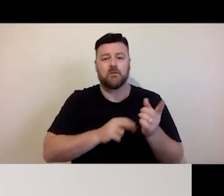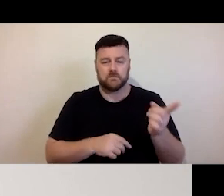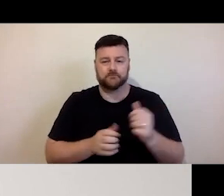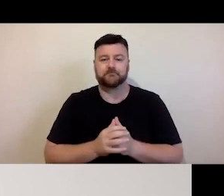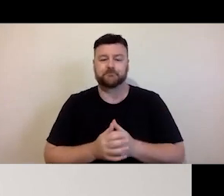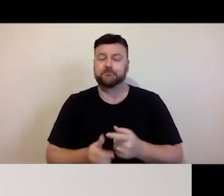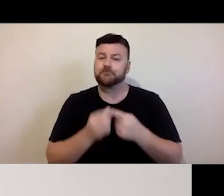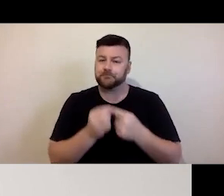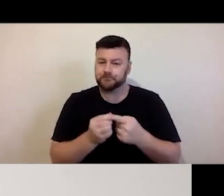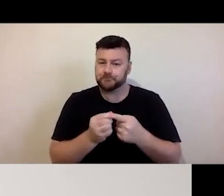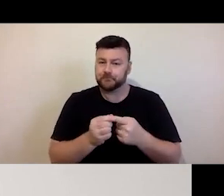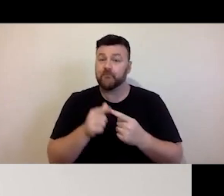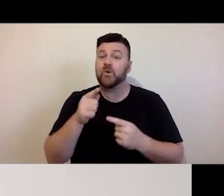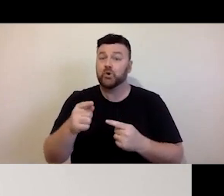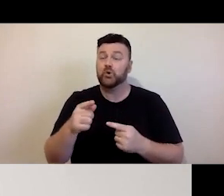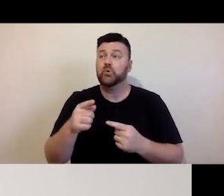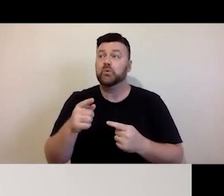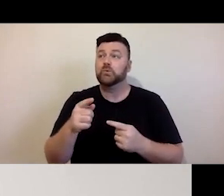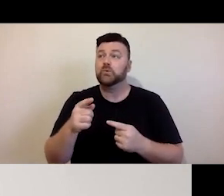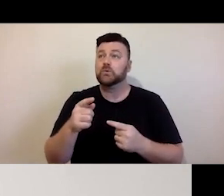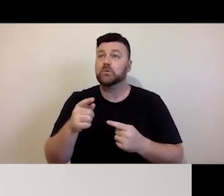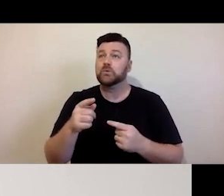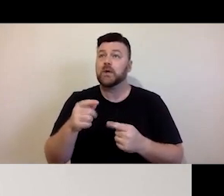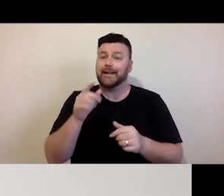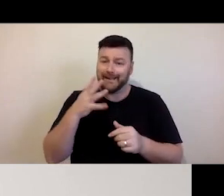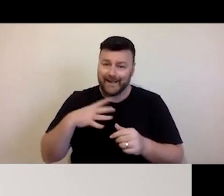all, you get to know your own story better. And second of all, the